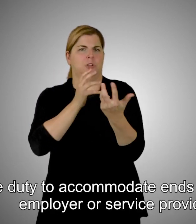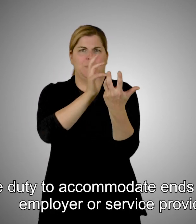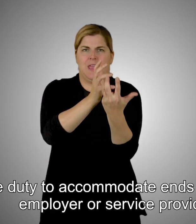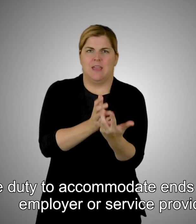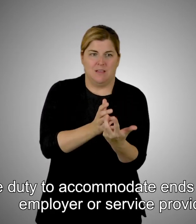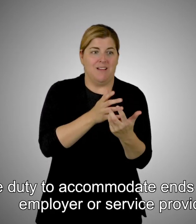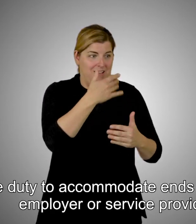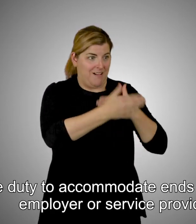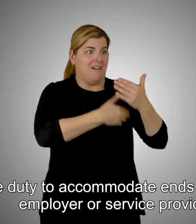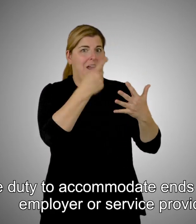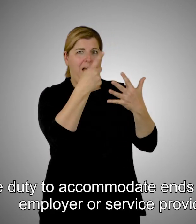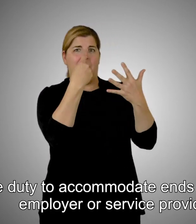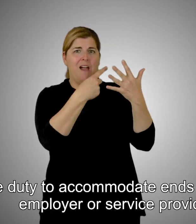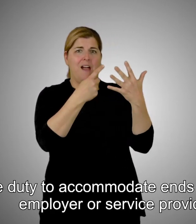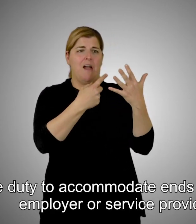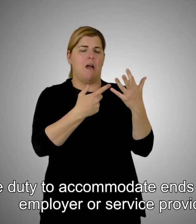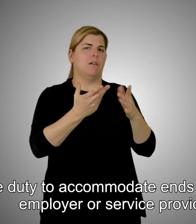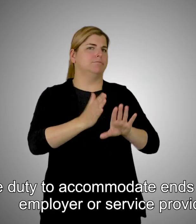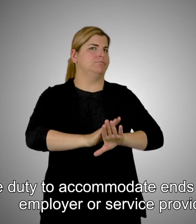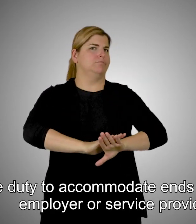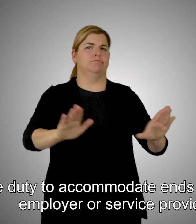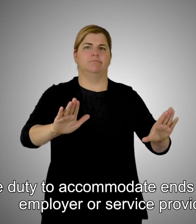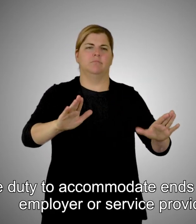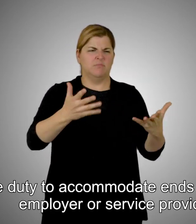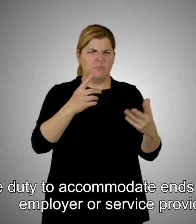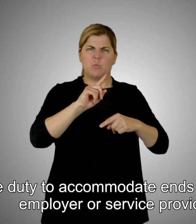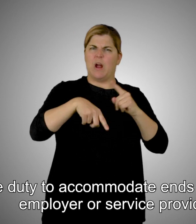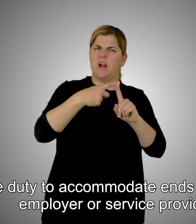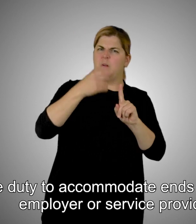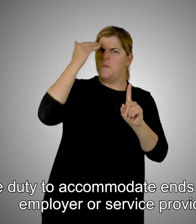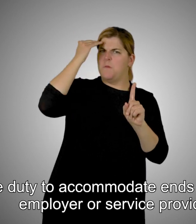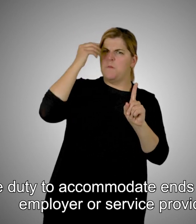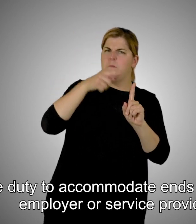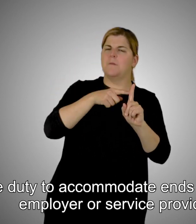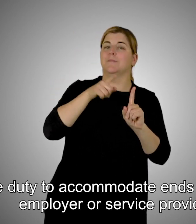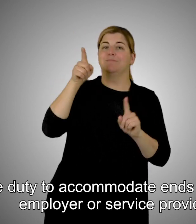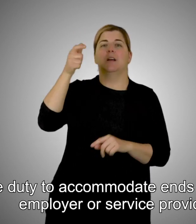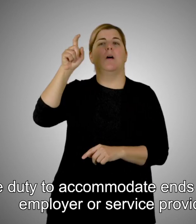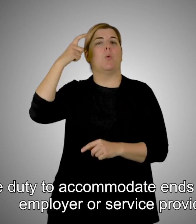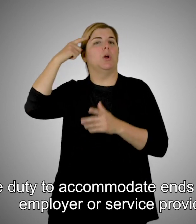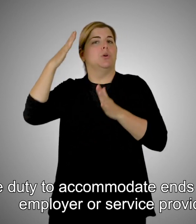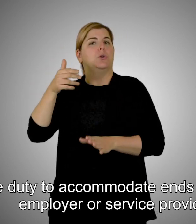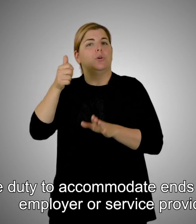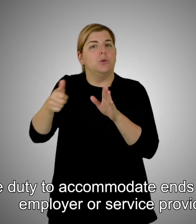The duty to accommodate ends when an employer or service provider